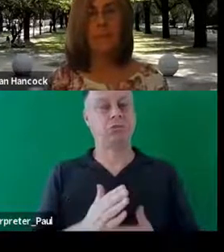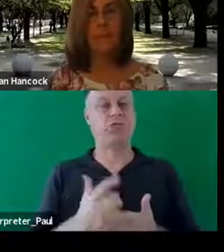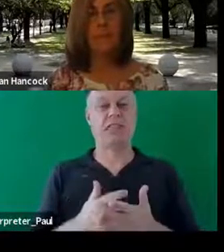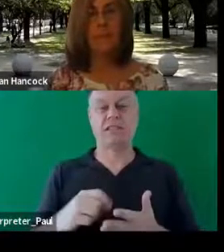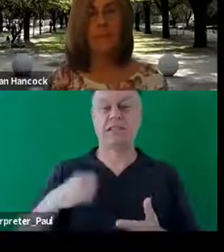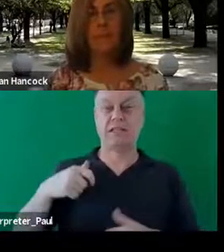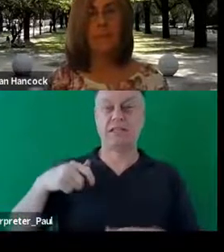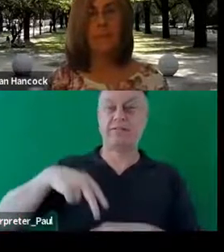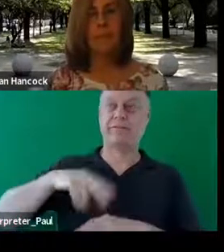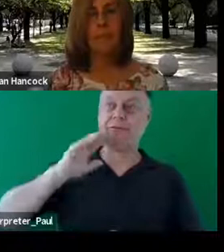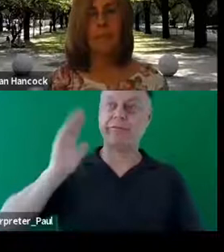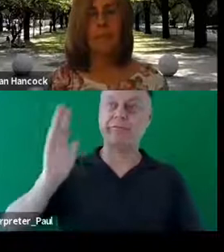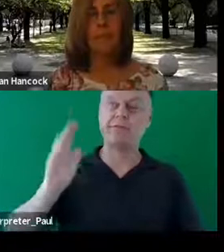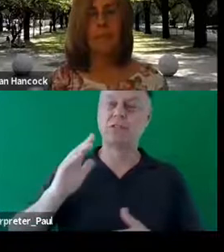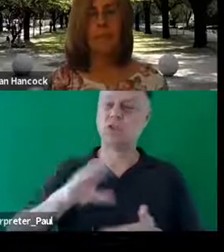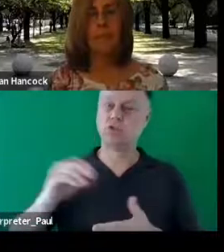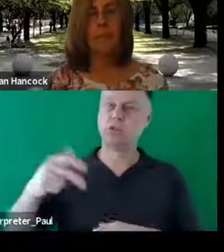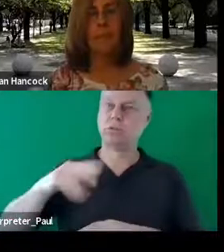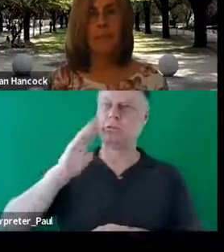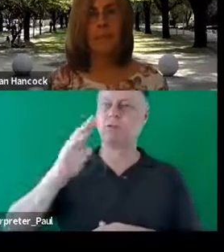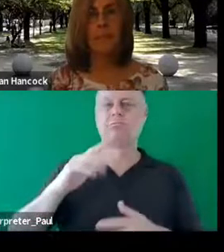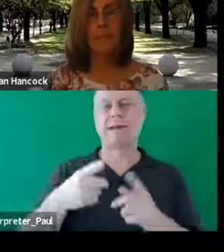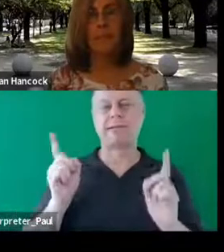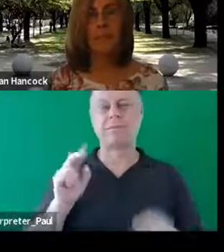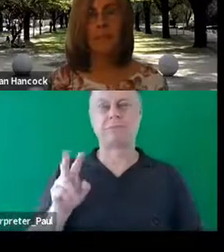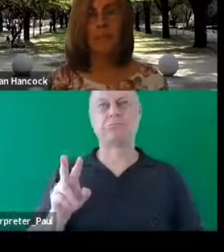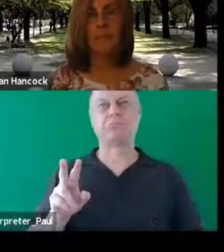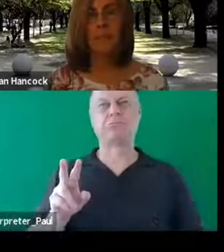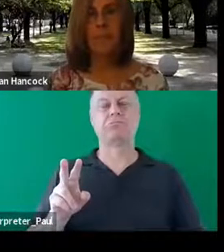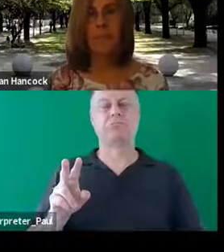I think, is imperative and very powerful. DEBBIE: I agree. It was really powerful